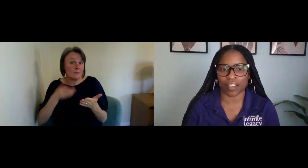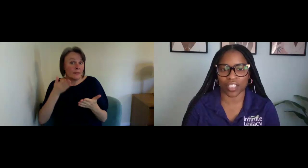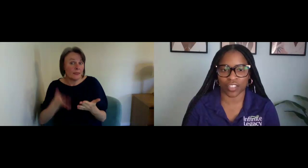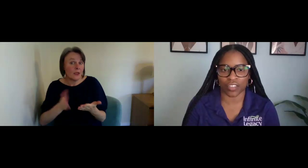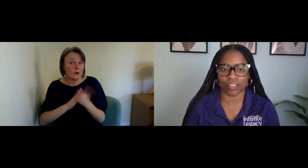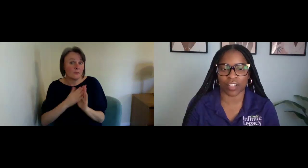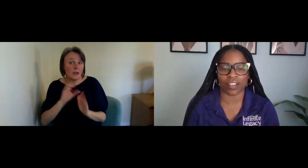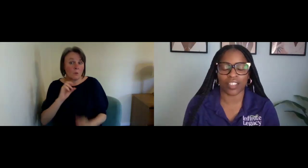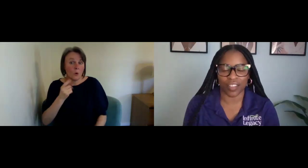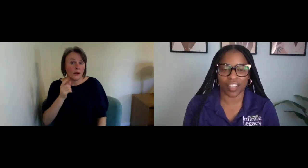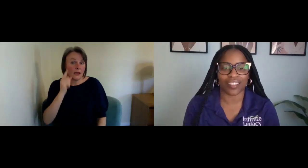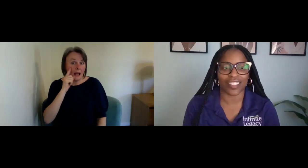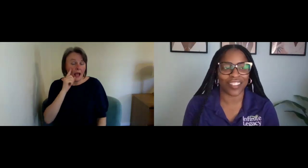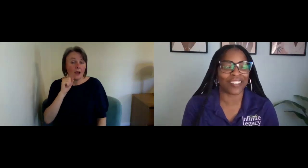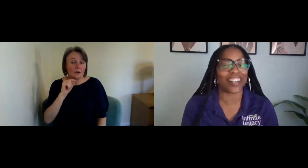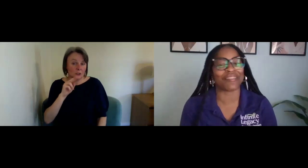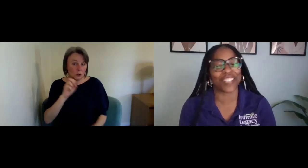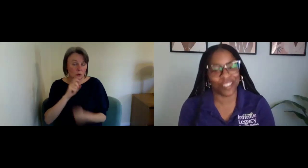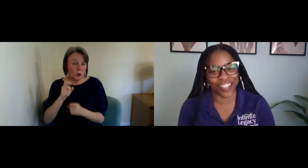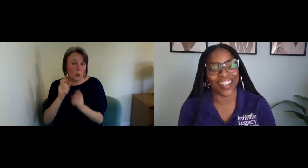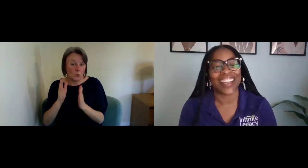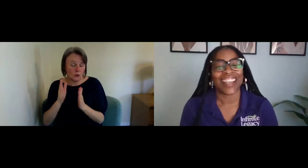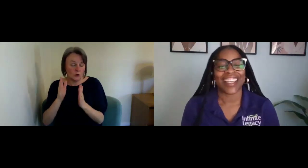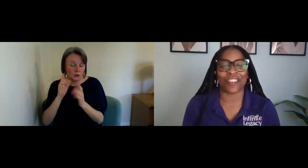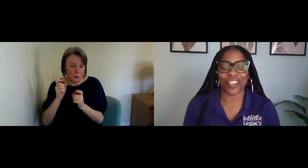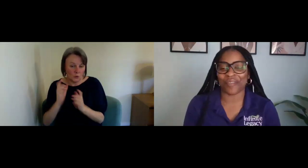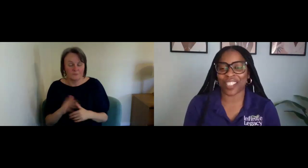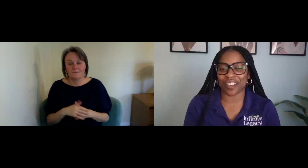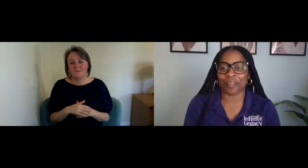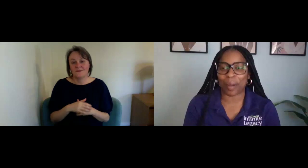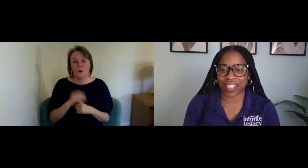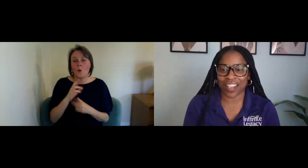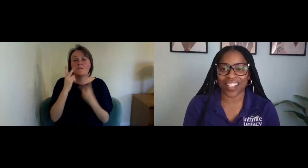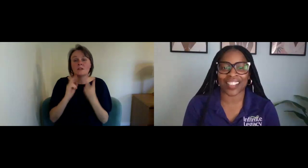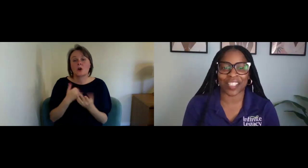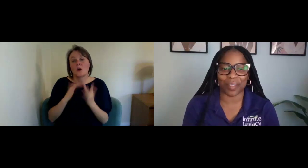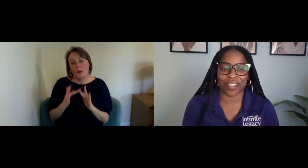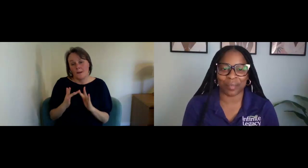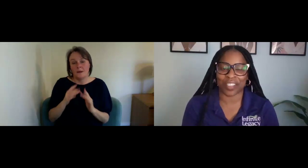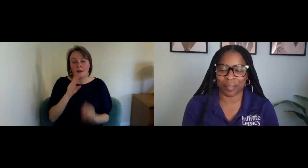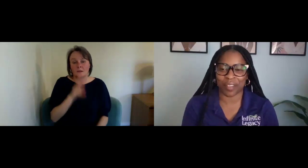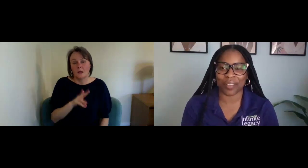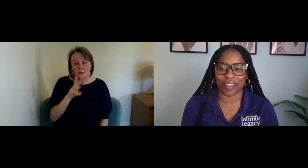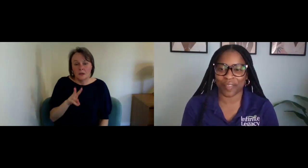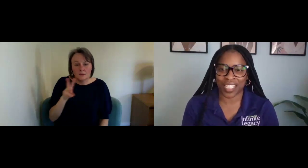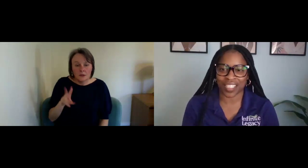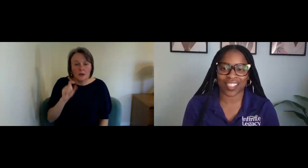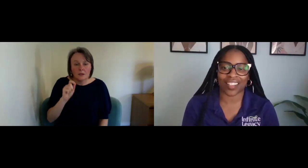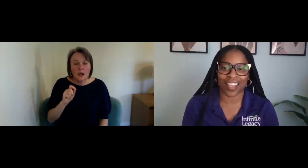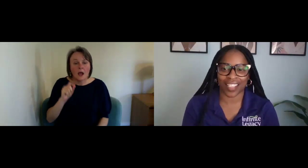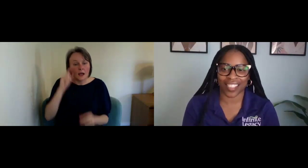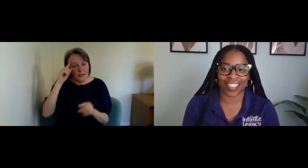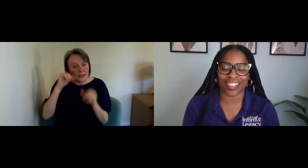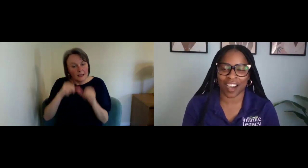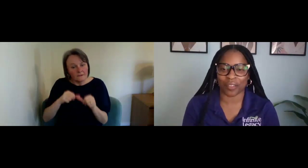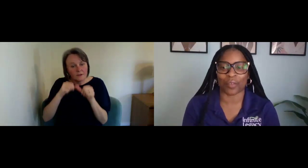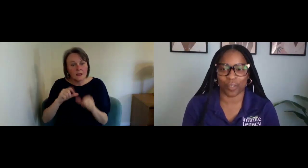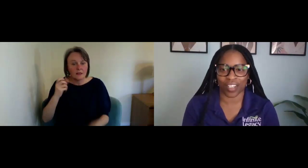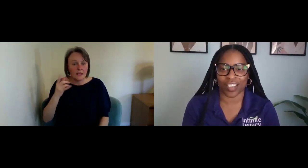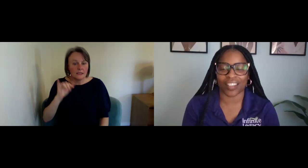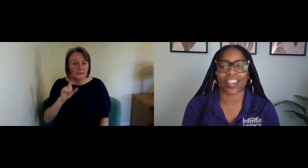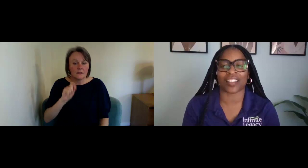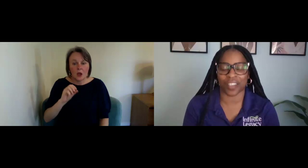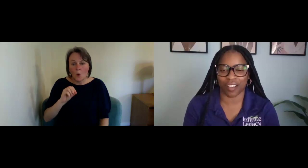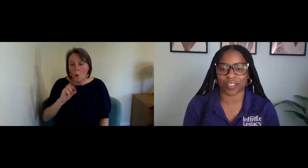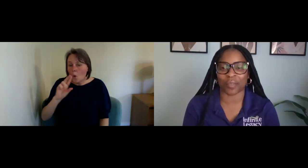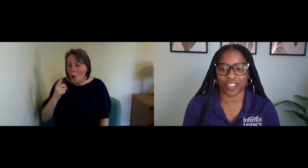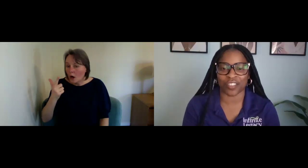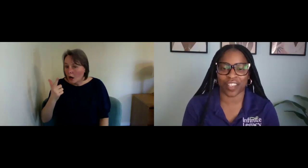or tissue donor or you can visit our website at www.infinitelegacy.org and you can also register